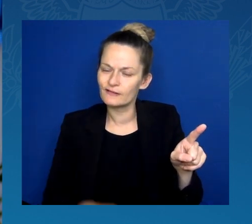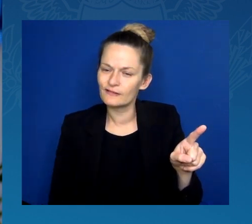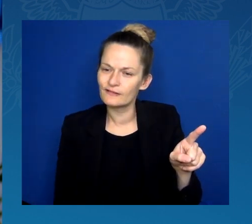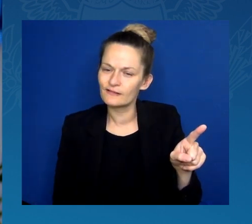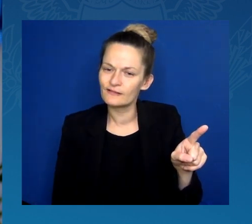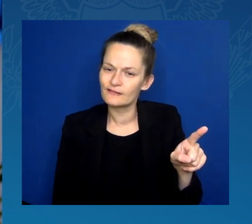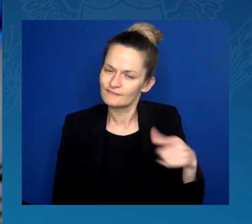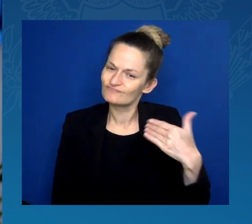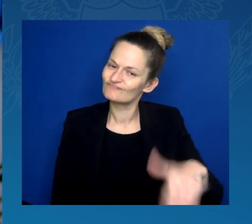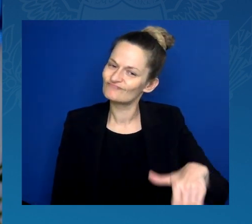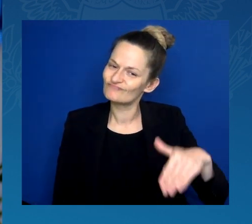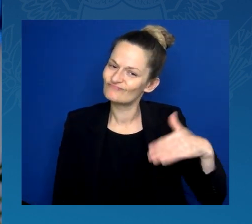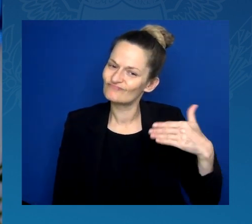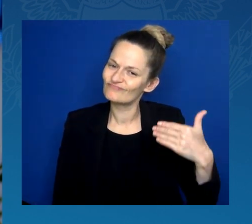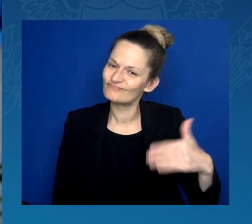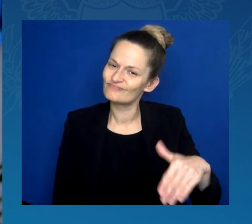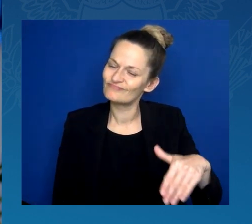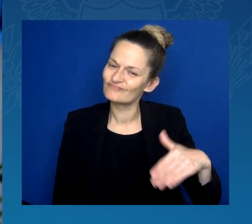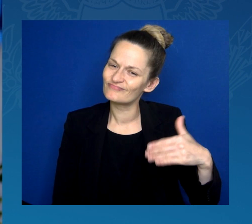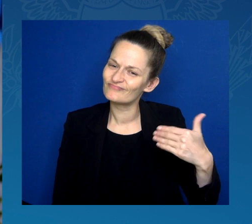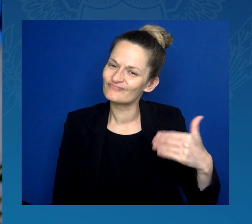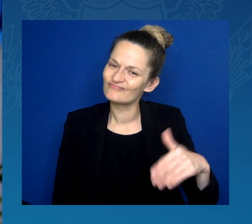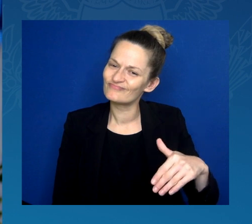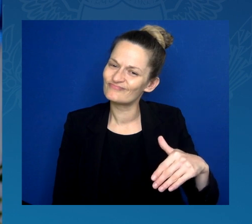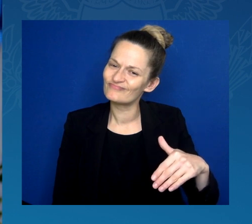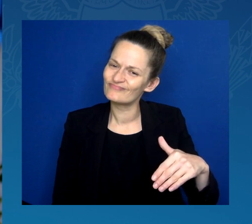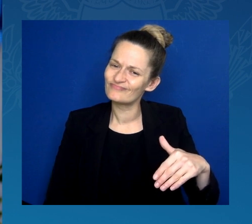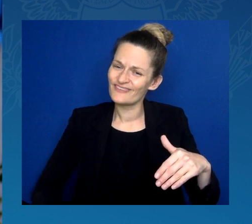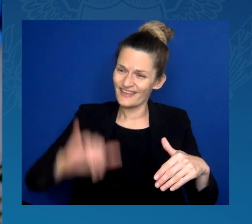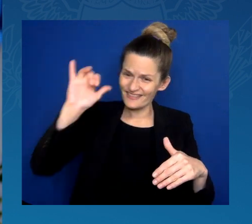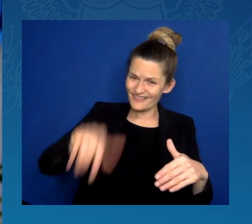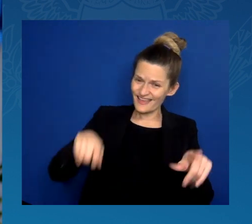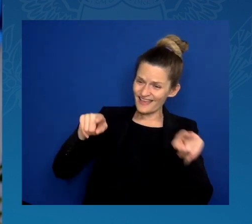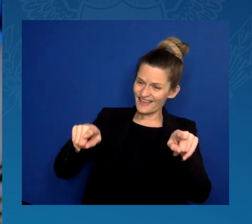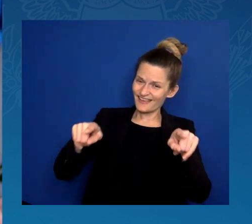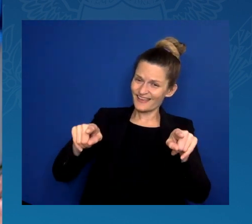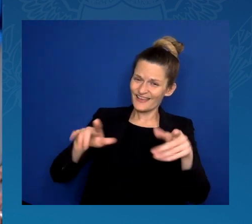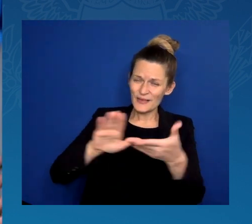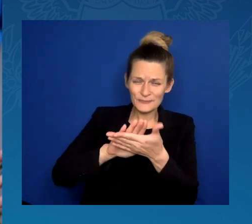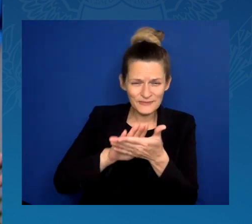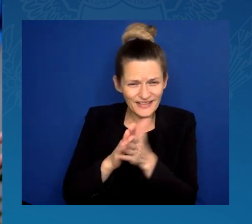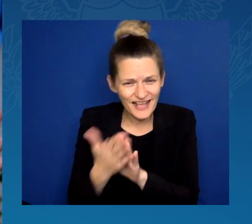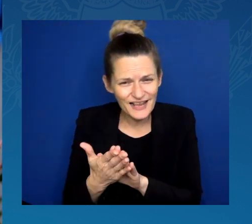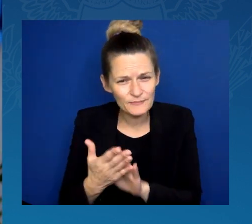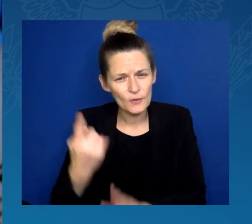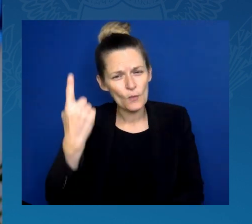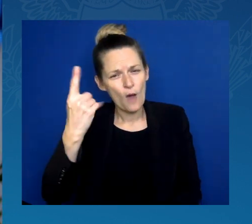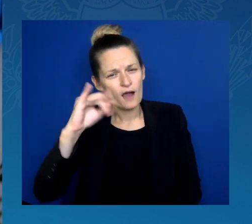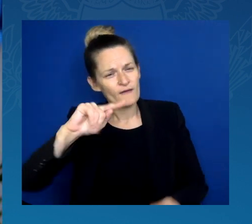and became one of the first tech unions in our nation. This is the work you do.